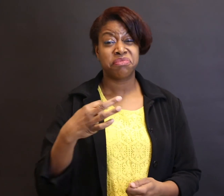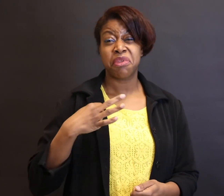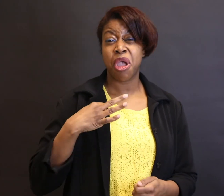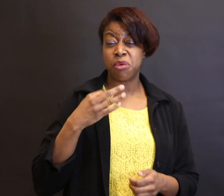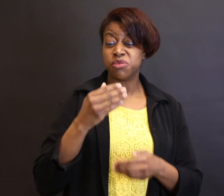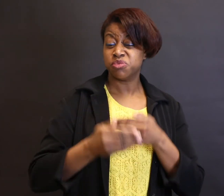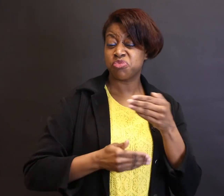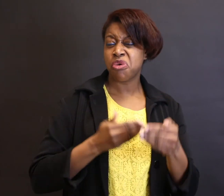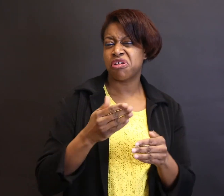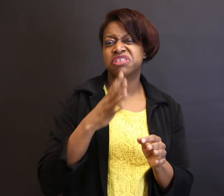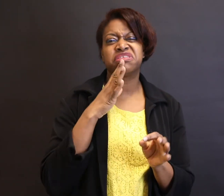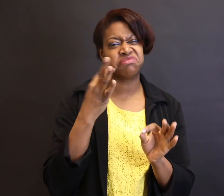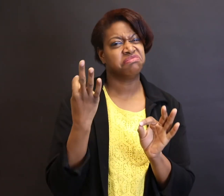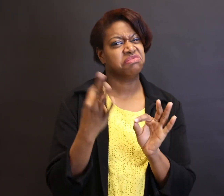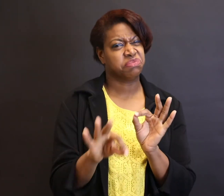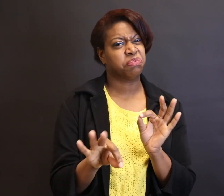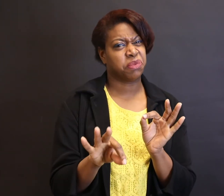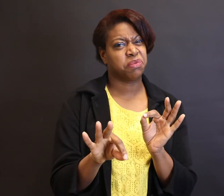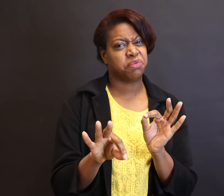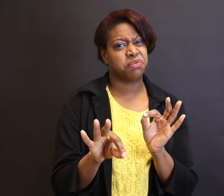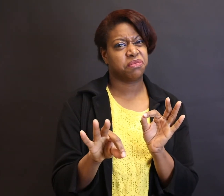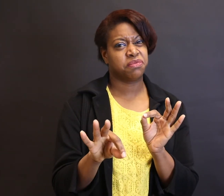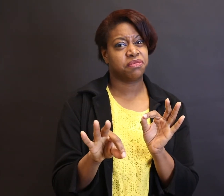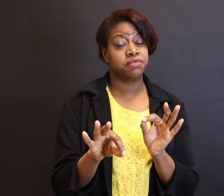The application process is simple.